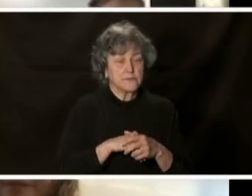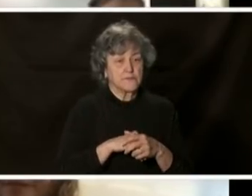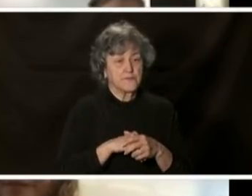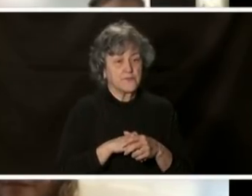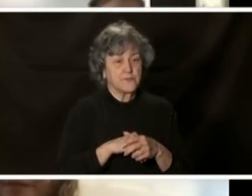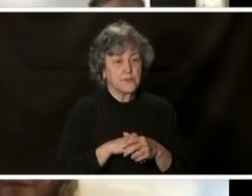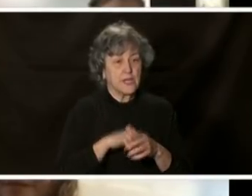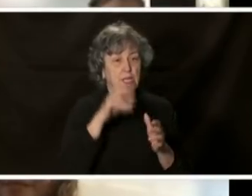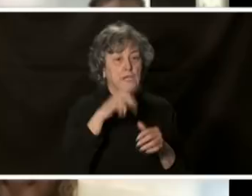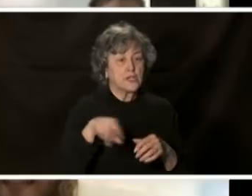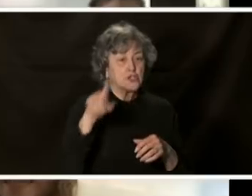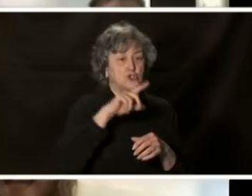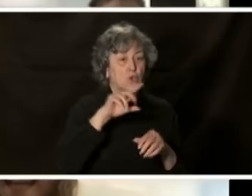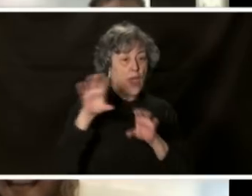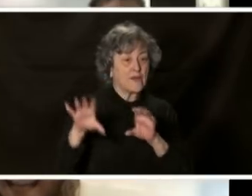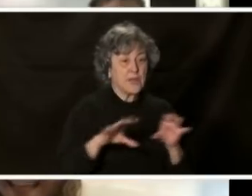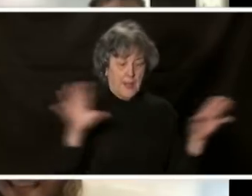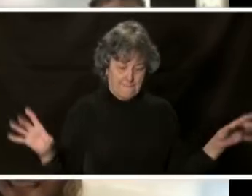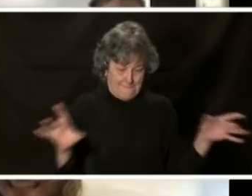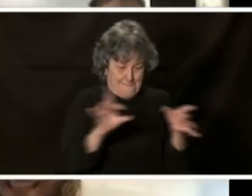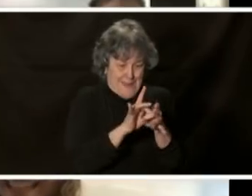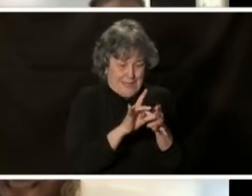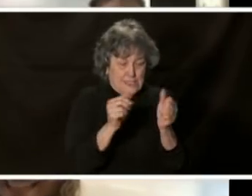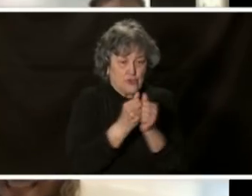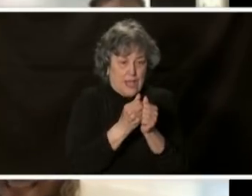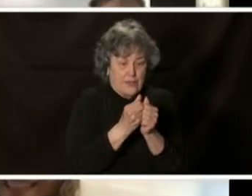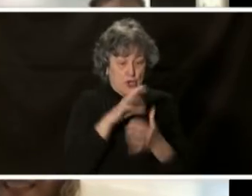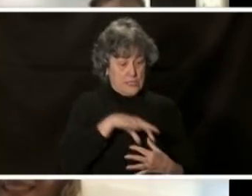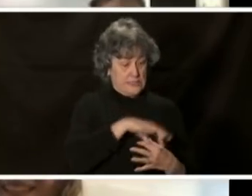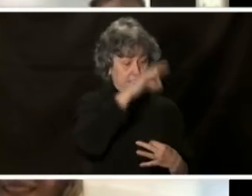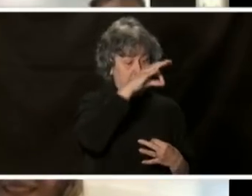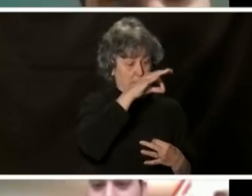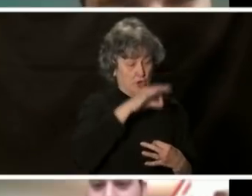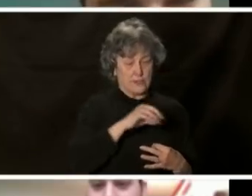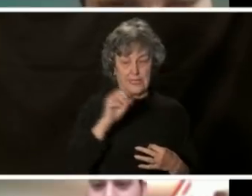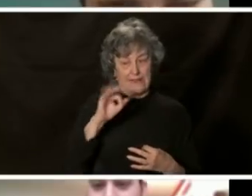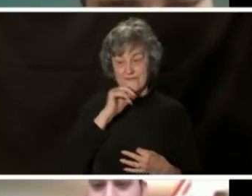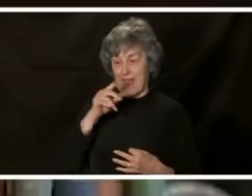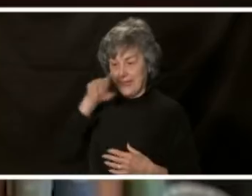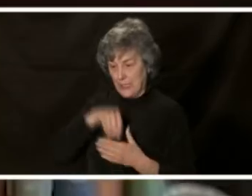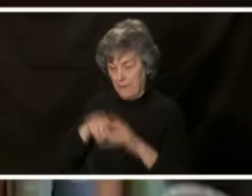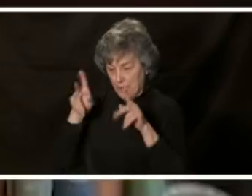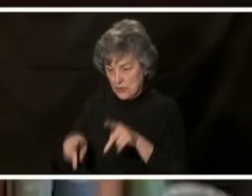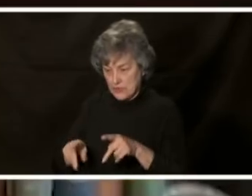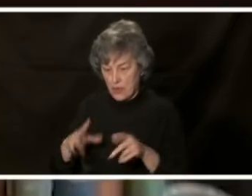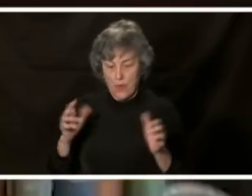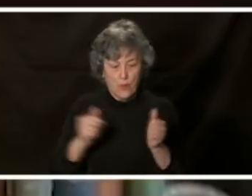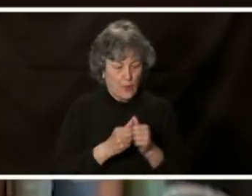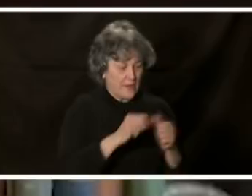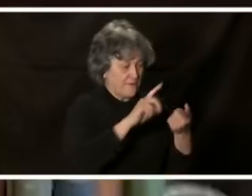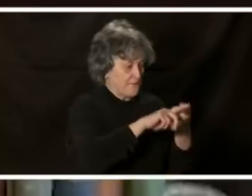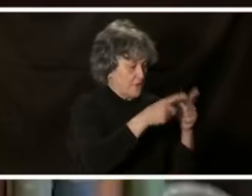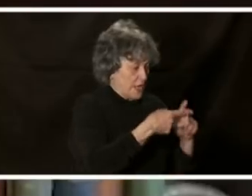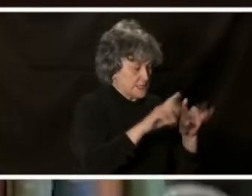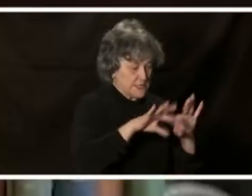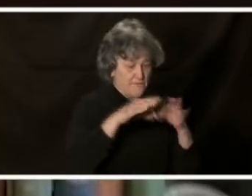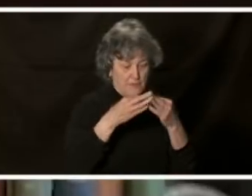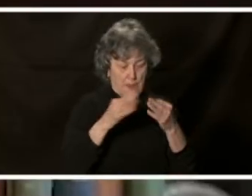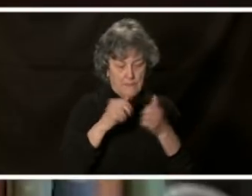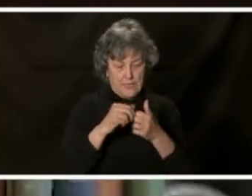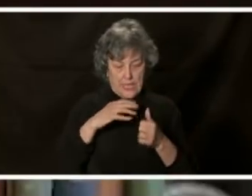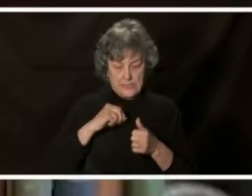YOU BANDED TOGETHER IN SPIRIT, IF NOT IN PERSON, WITH FAMILY, FRIENDS AND FACULTY MENTORS,